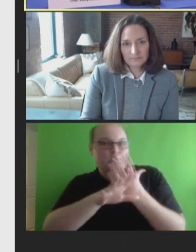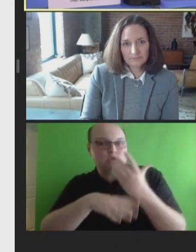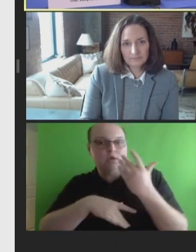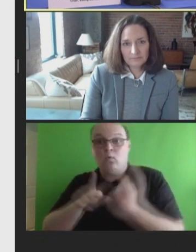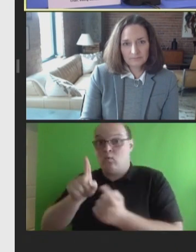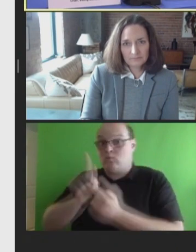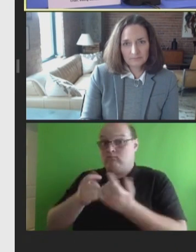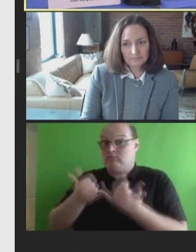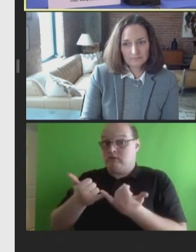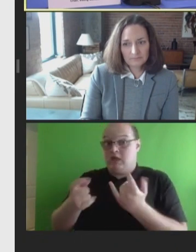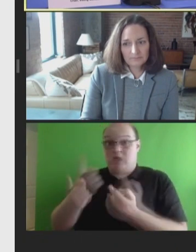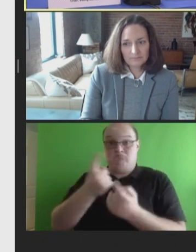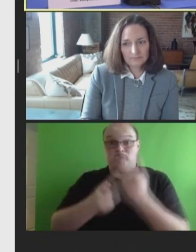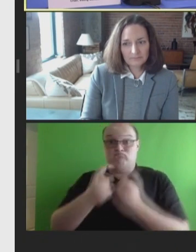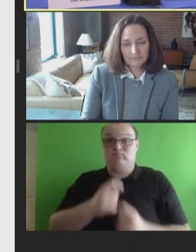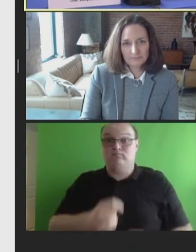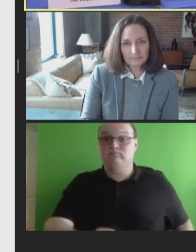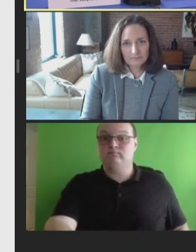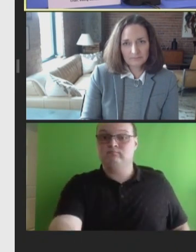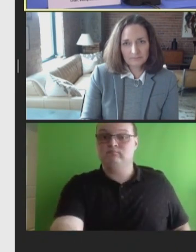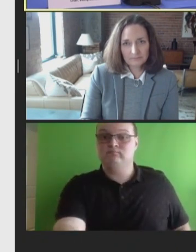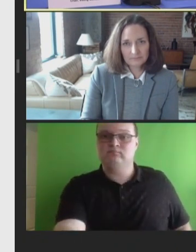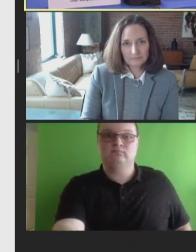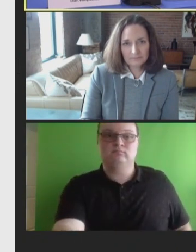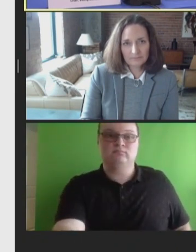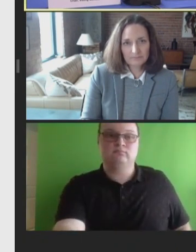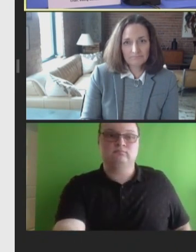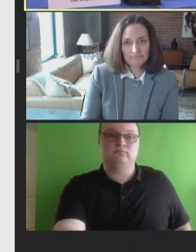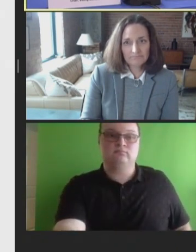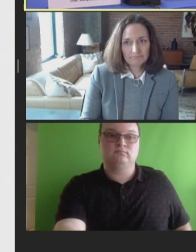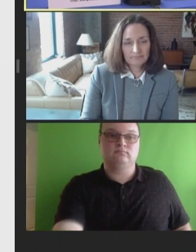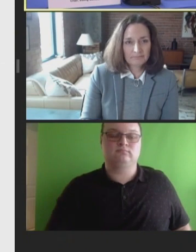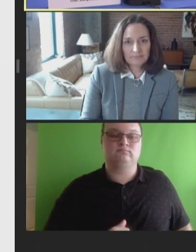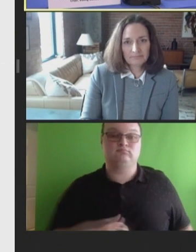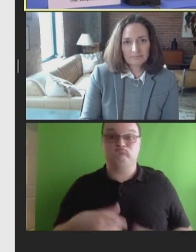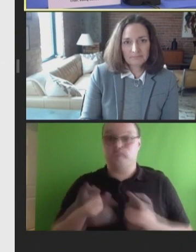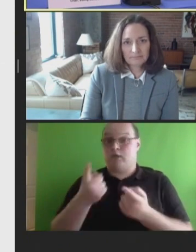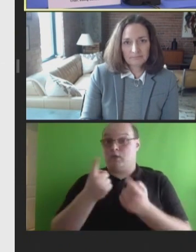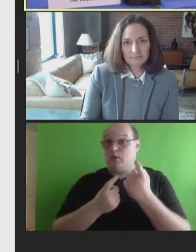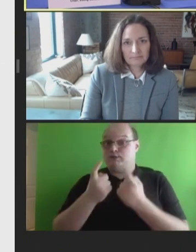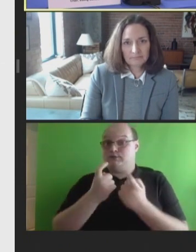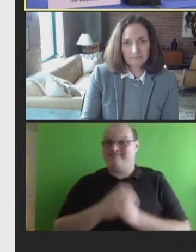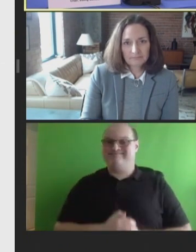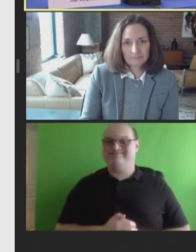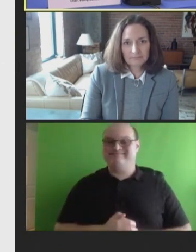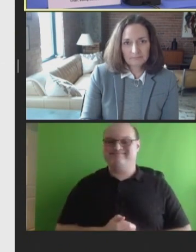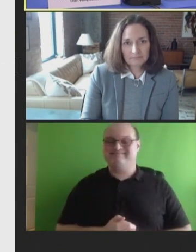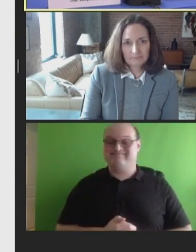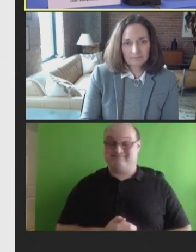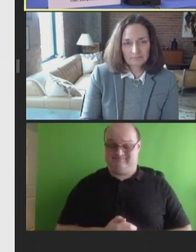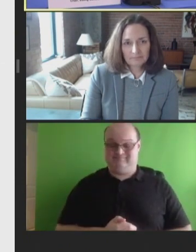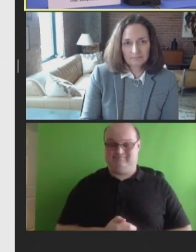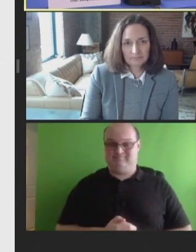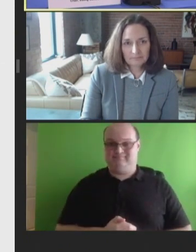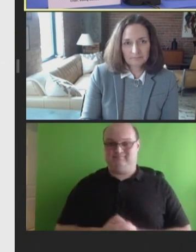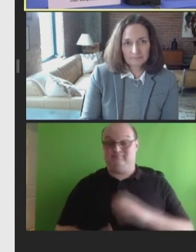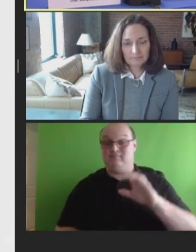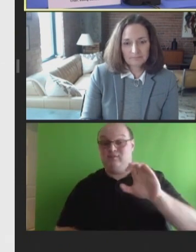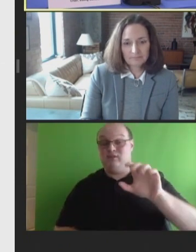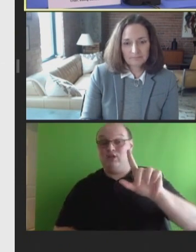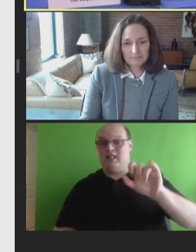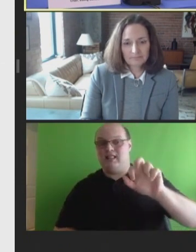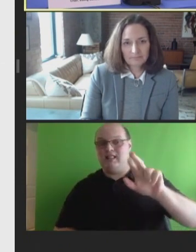the committee here in the room or online? Claire? I'm sorry. Molly?